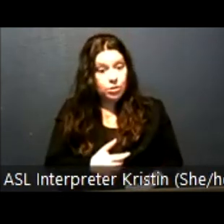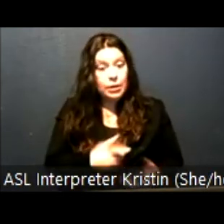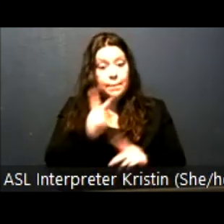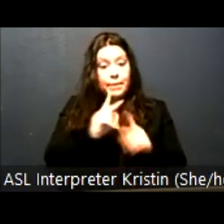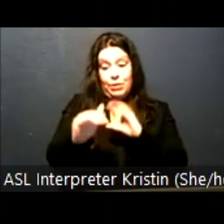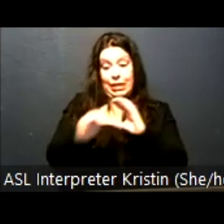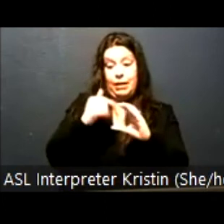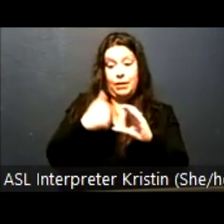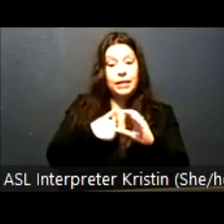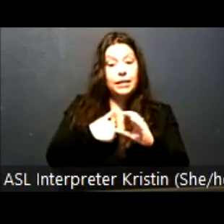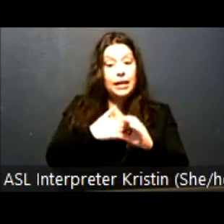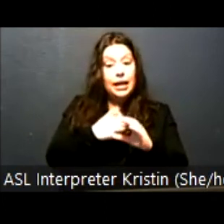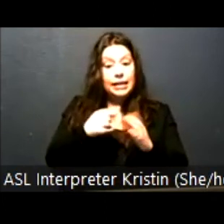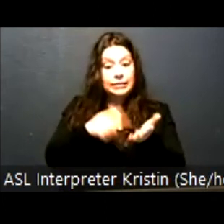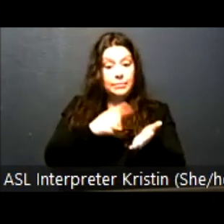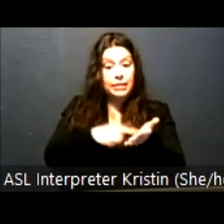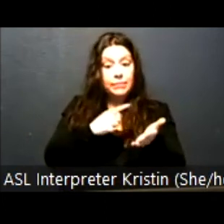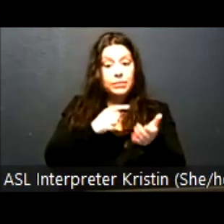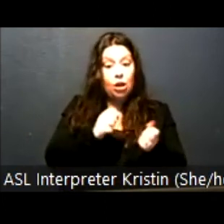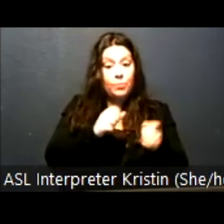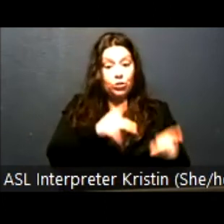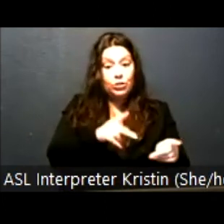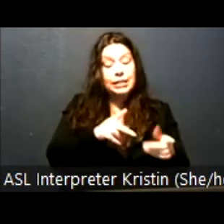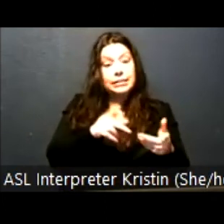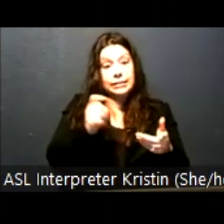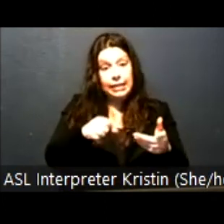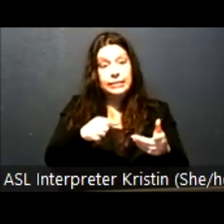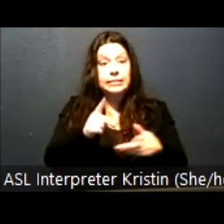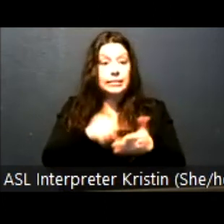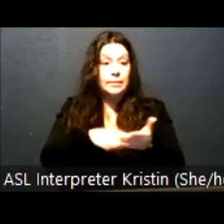and sometimes you have opportunities and sometimes you don't but I always remember the person that